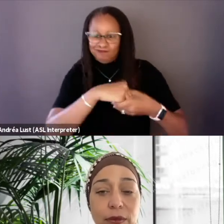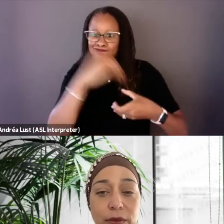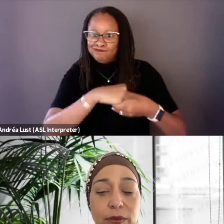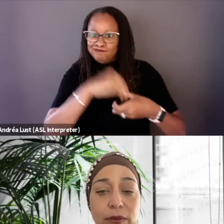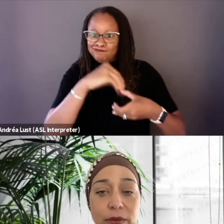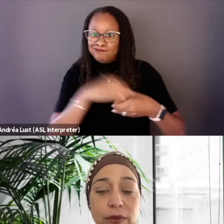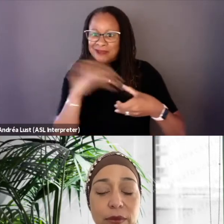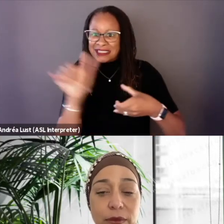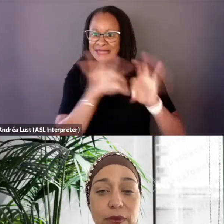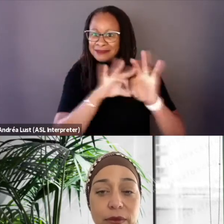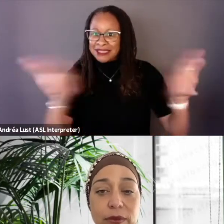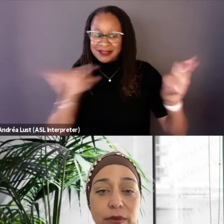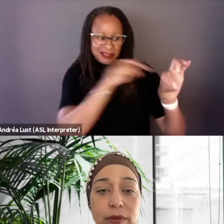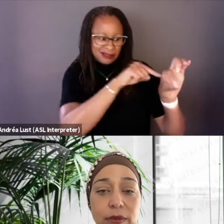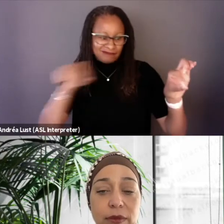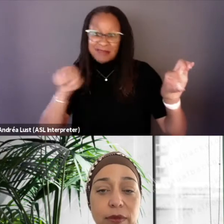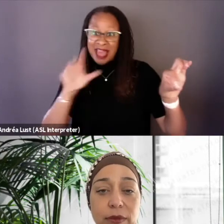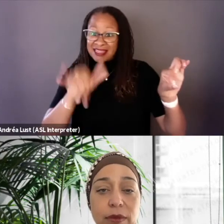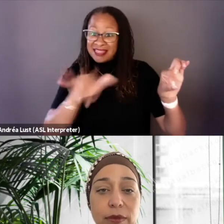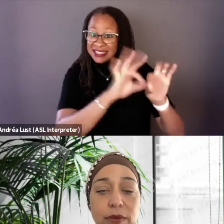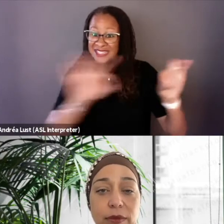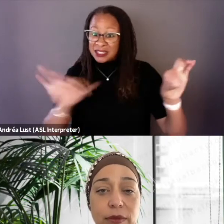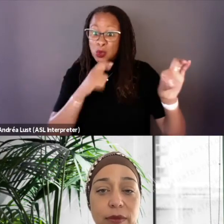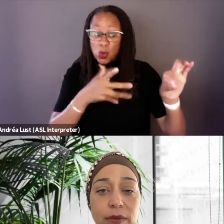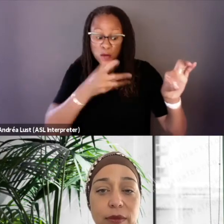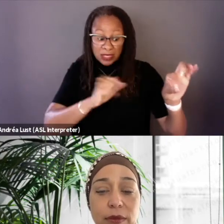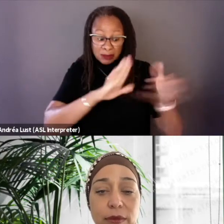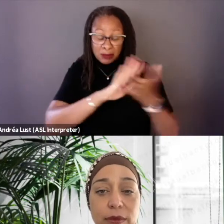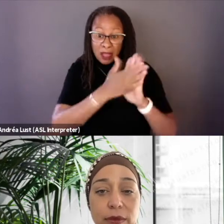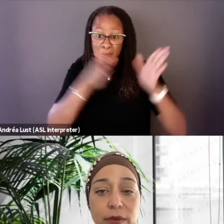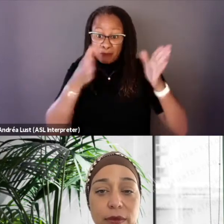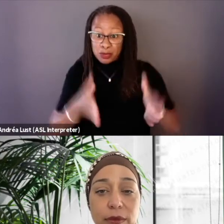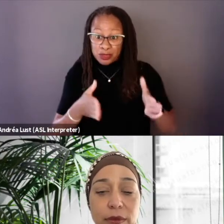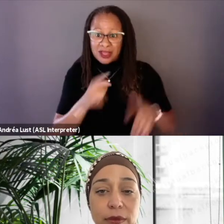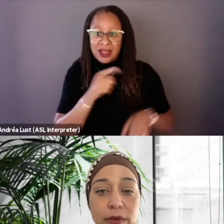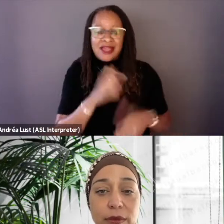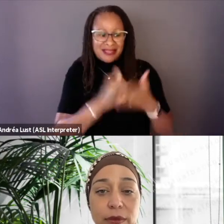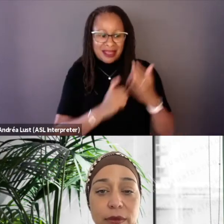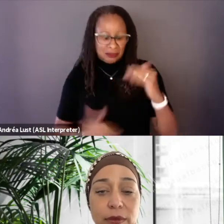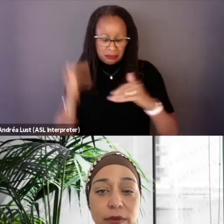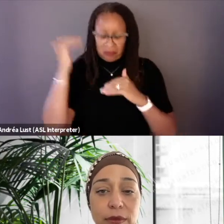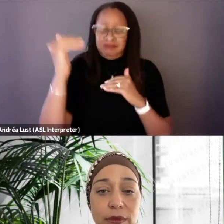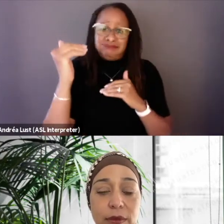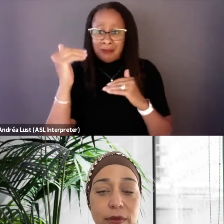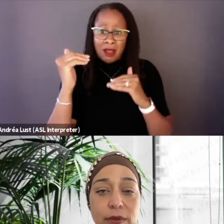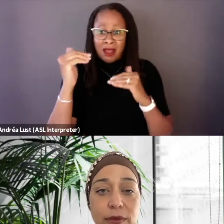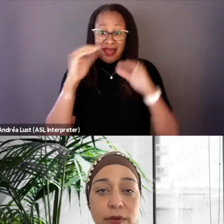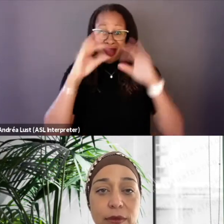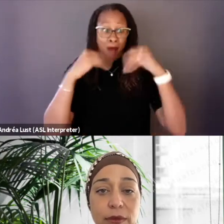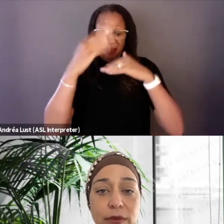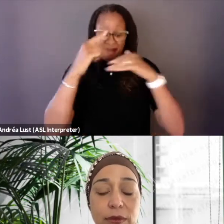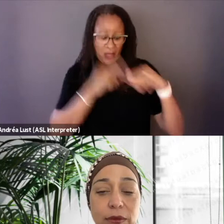Once you have that sentence, who gets to be a person? That's supersedes, who's this country for? You know, what is this country?